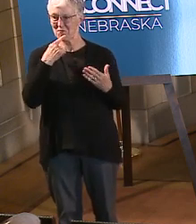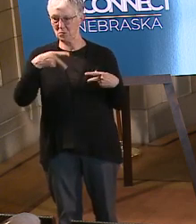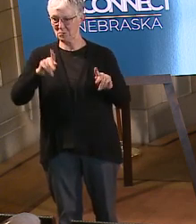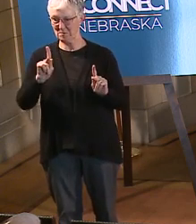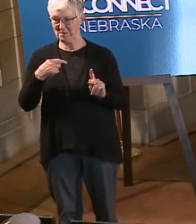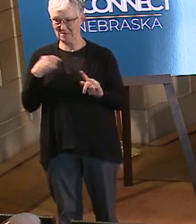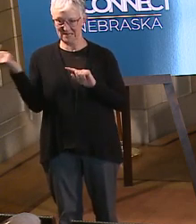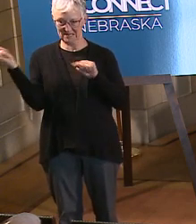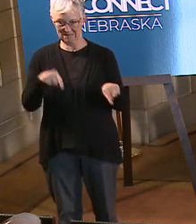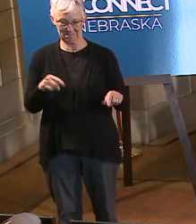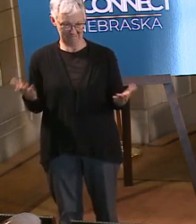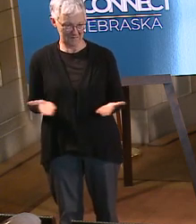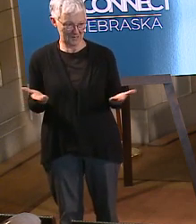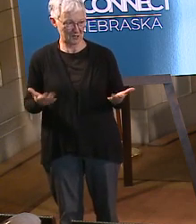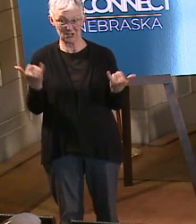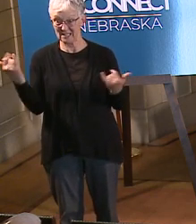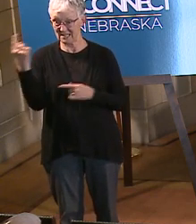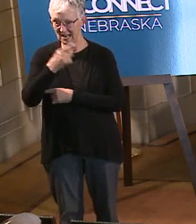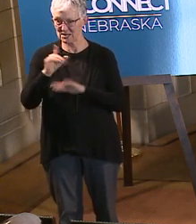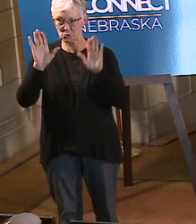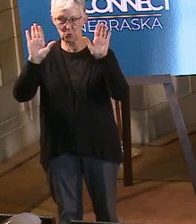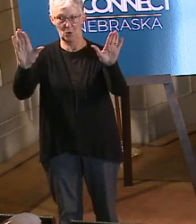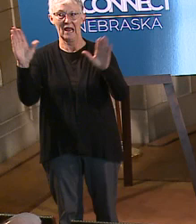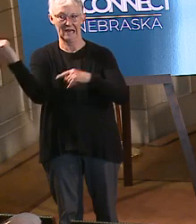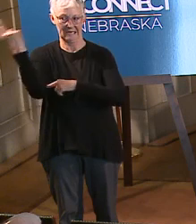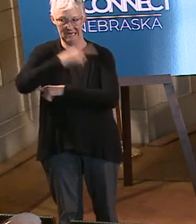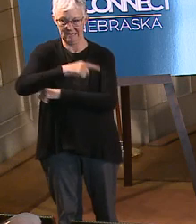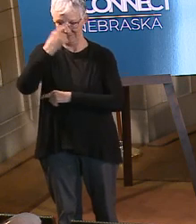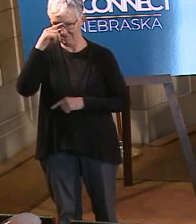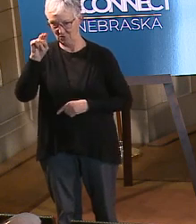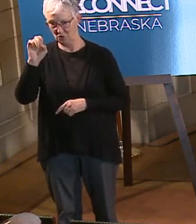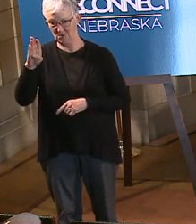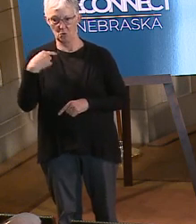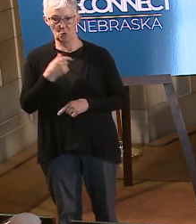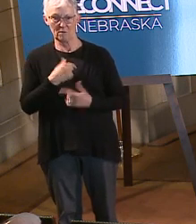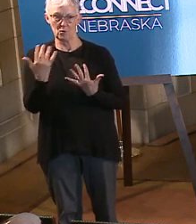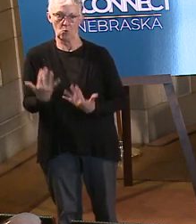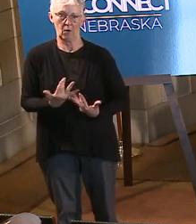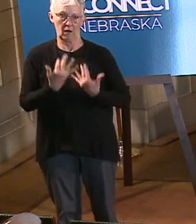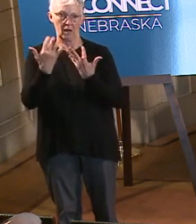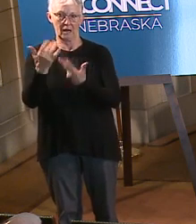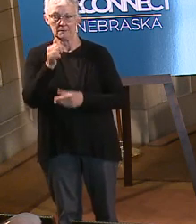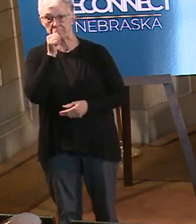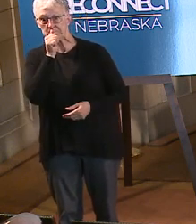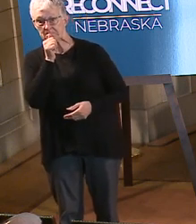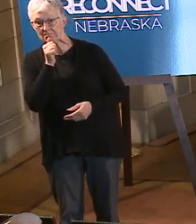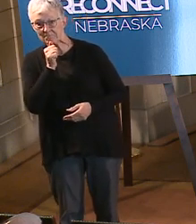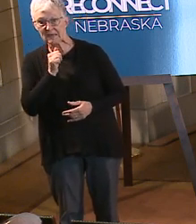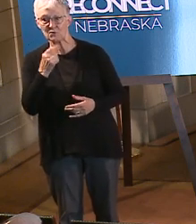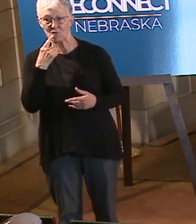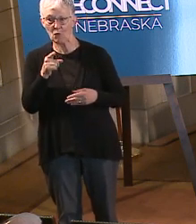DURING THE QUARANTINE, YEAH. THANK YOU FOR LETTING ME BE HERE. THIS IS A GREAT DAY FOR NEBRASKA.